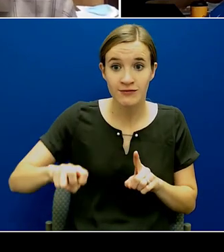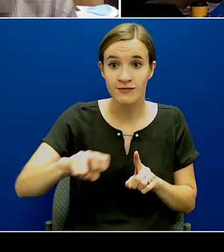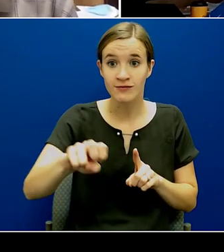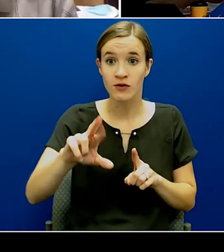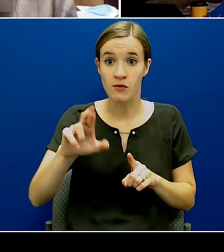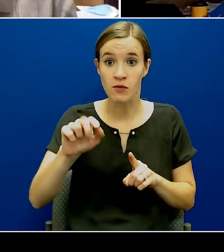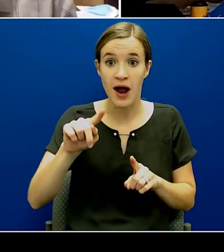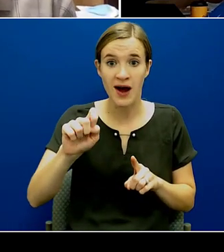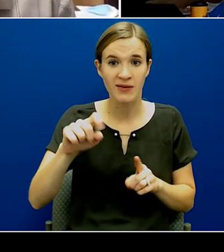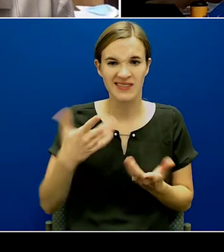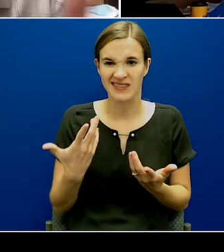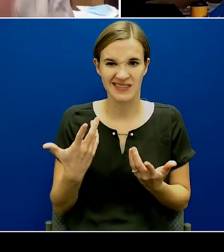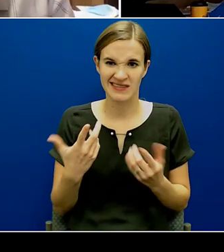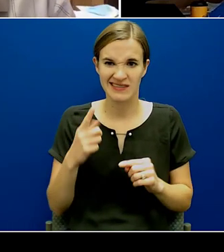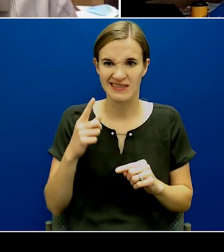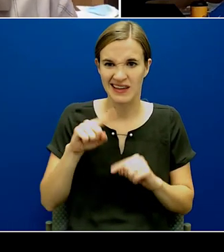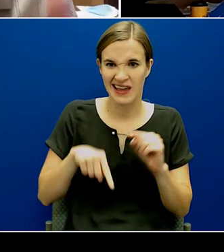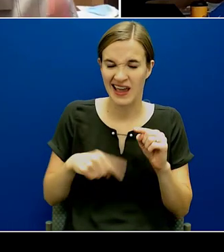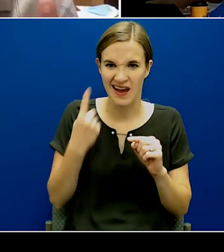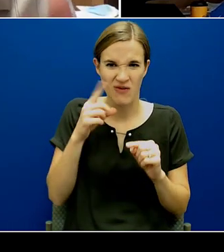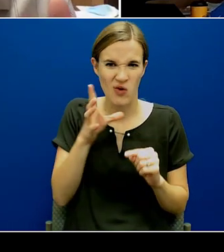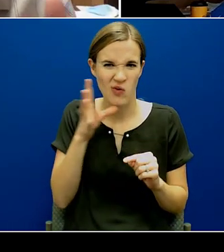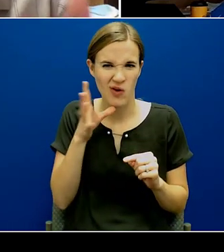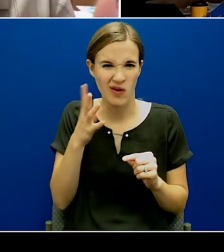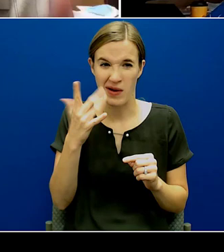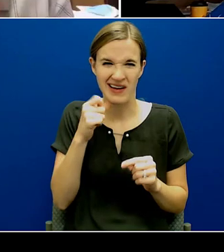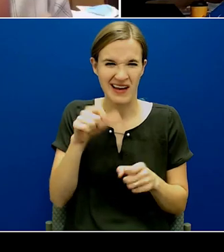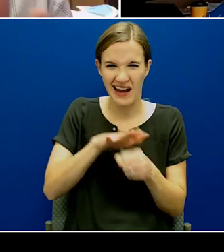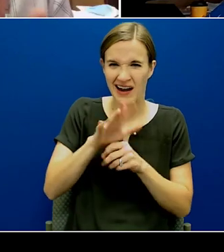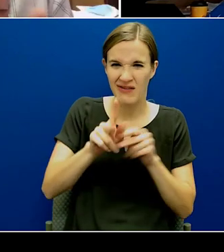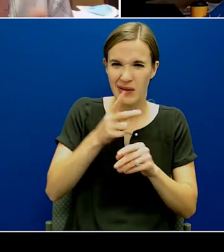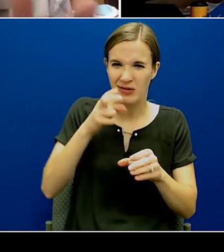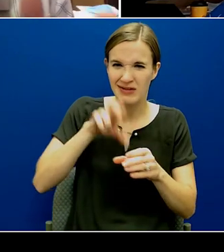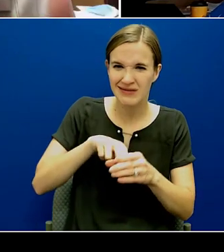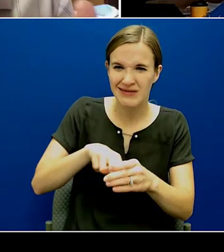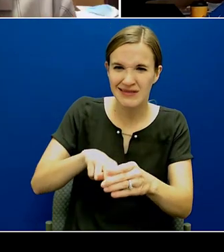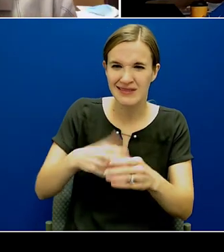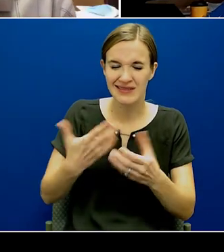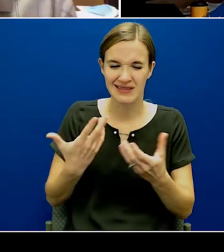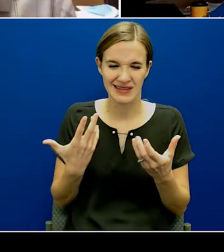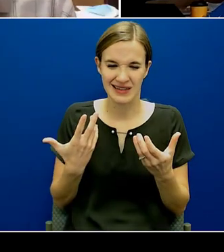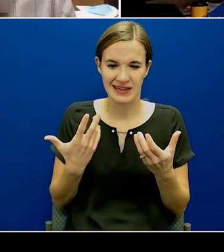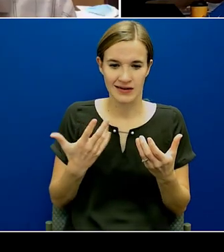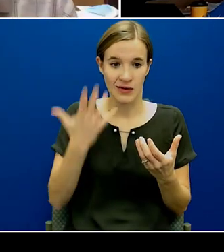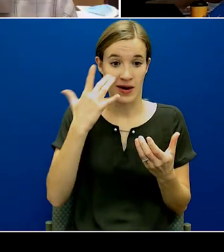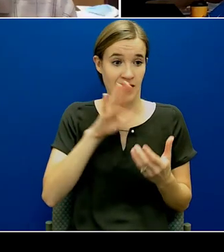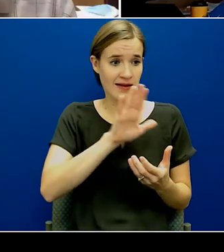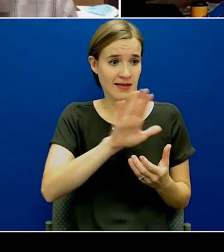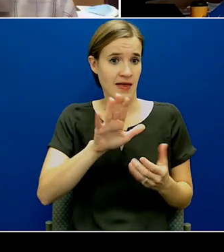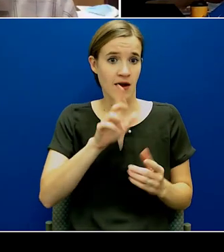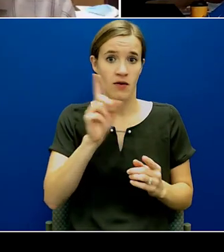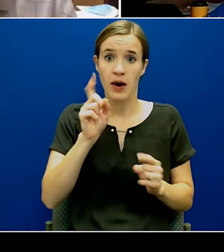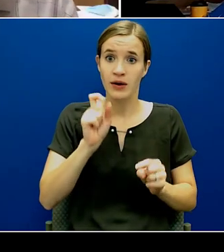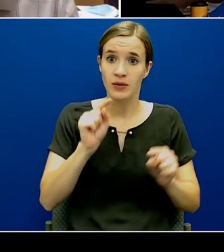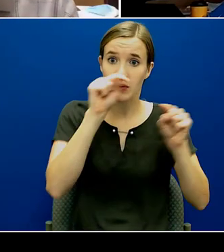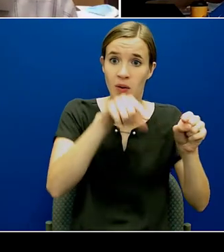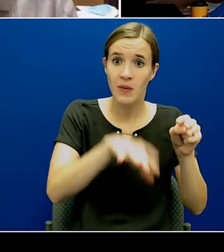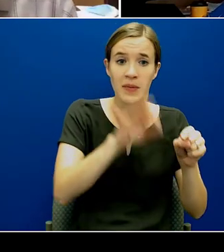to see what Twin Falls does with once it gets funding and starts putting in fixed route systems. Because with fixed route, under the